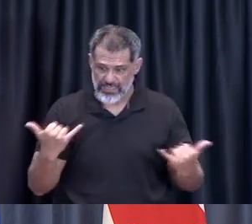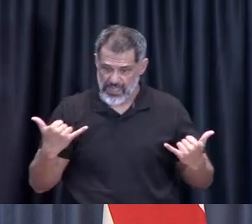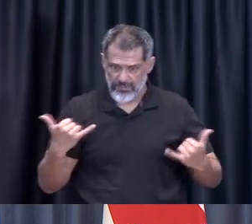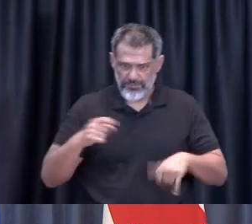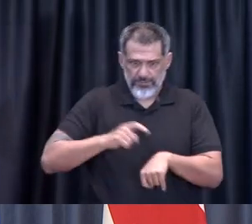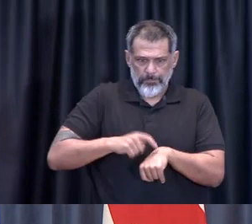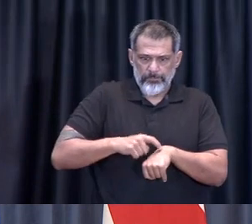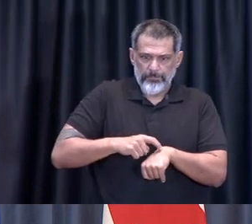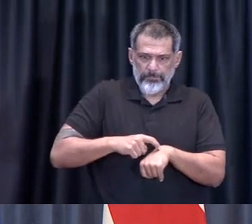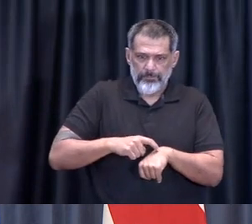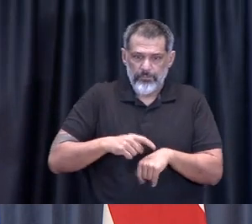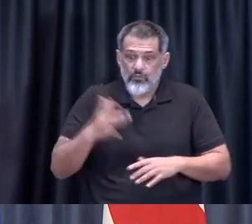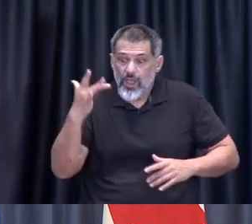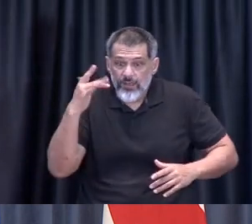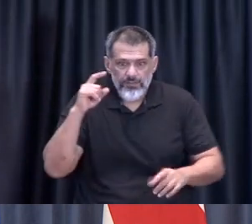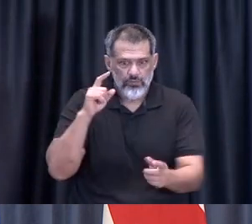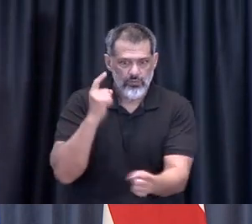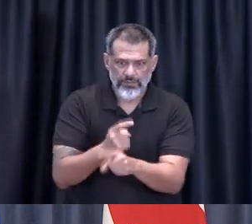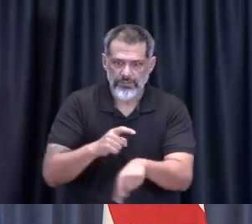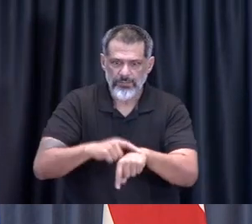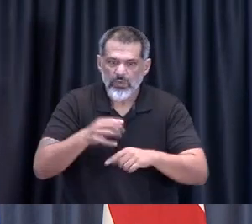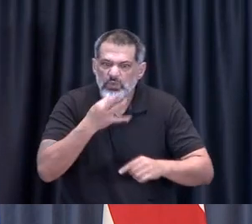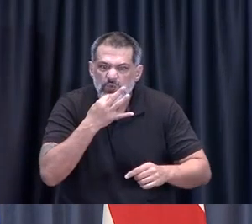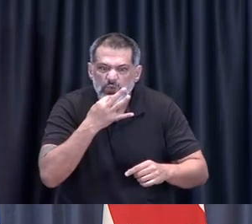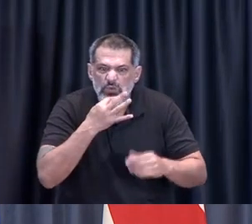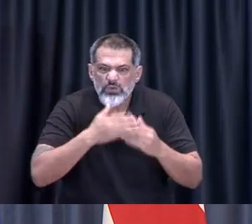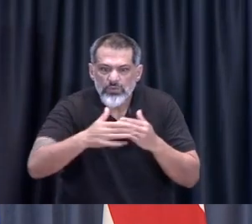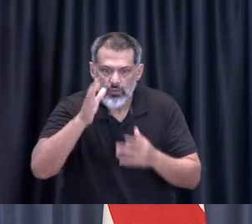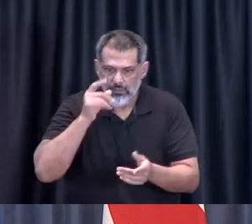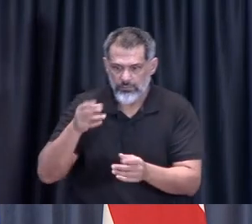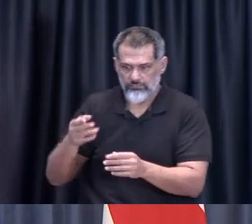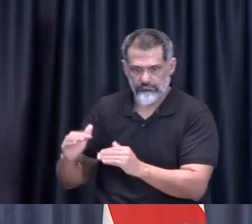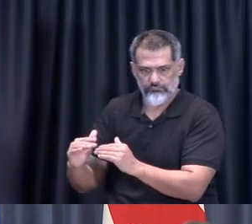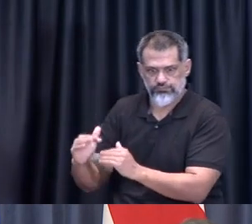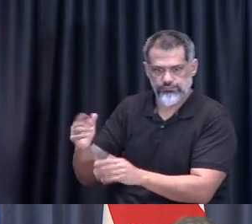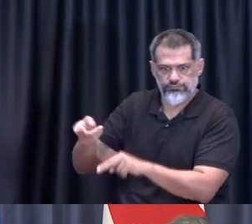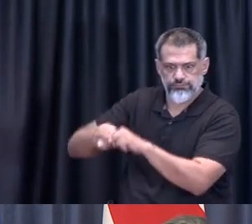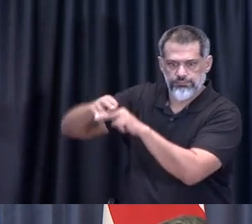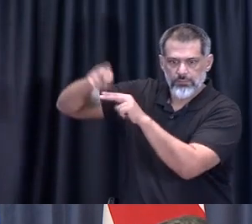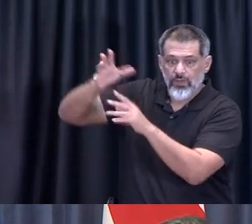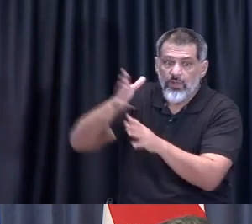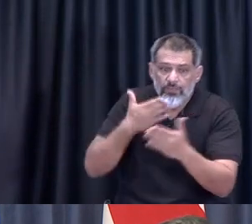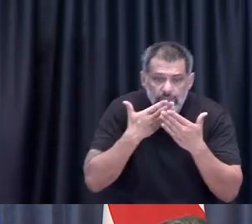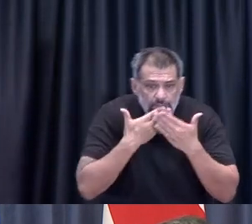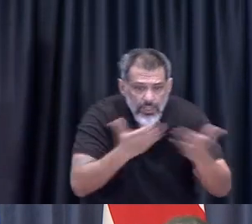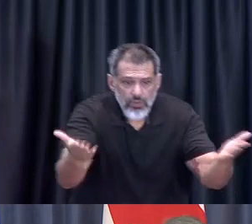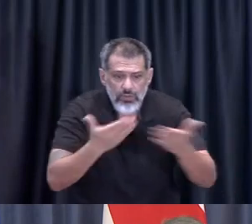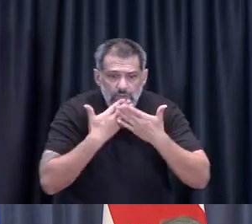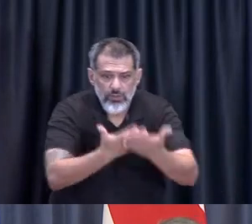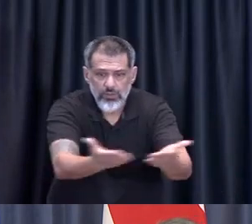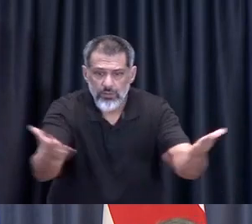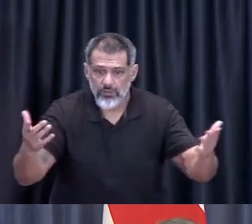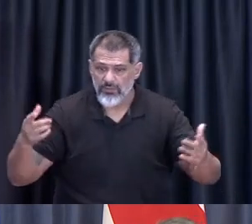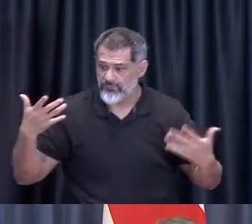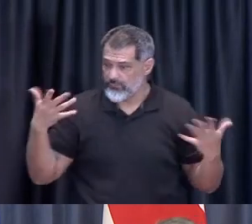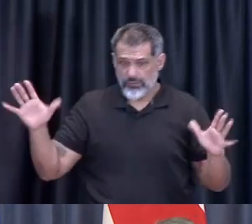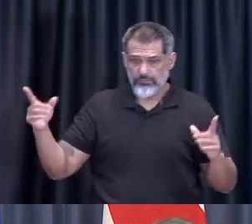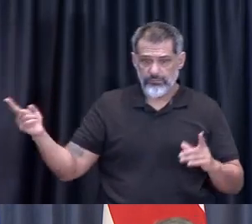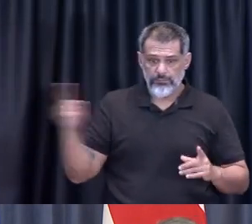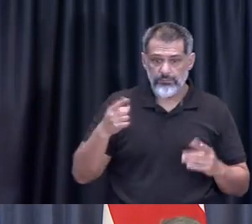All right, thank you very much. That concludes the reporters on our line and therefore our questions in today's briefing, please